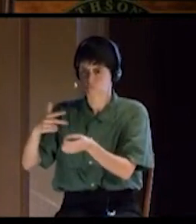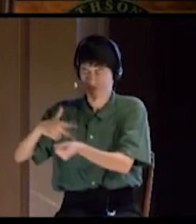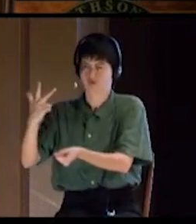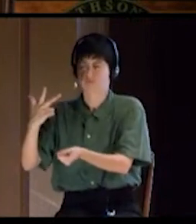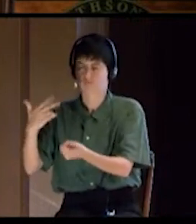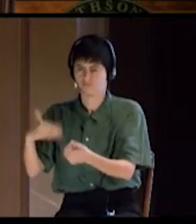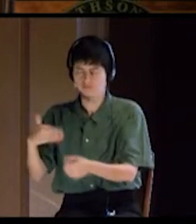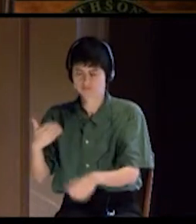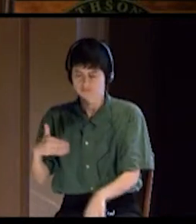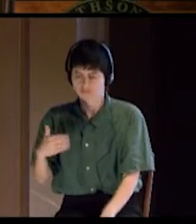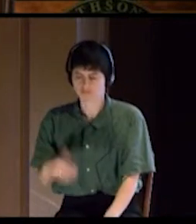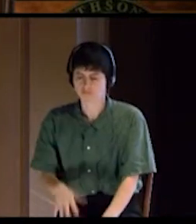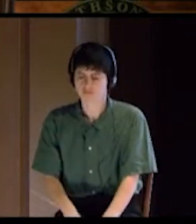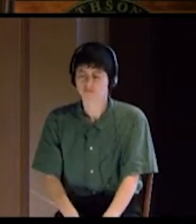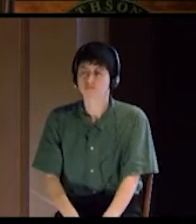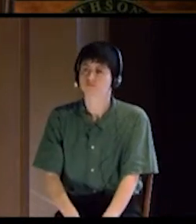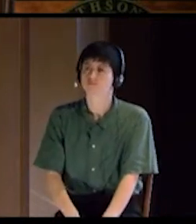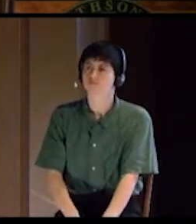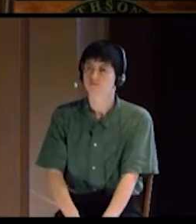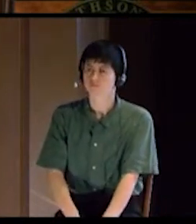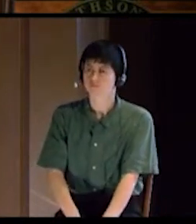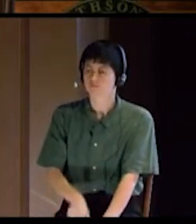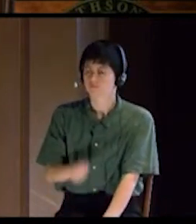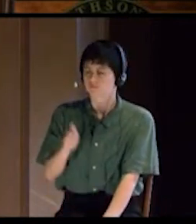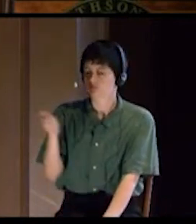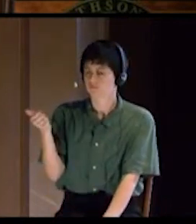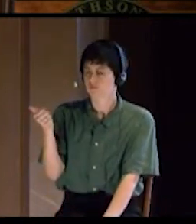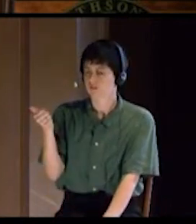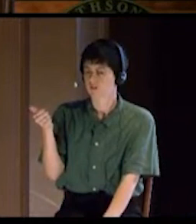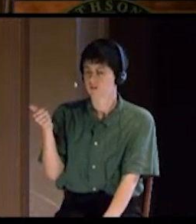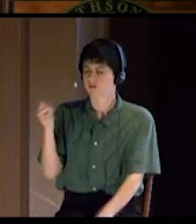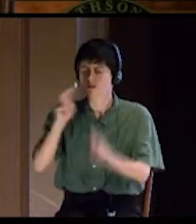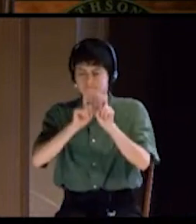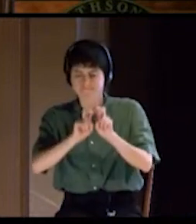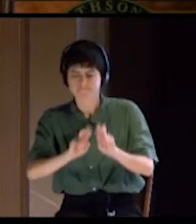at allometric relationships between a shark's body size and what they can eat.